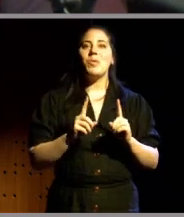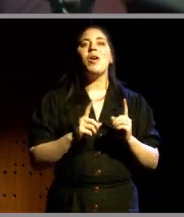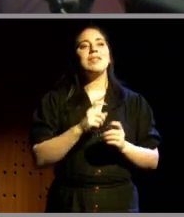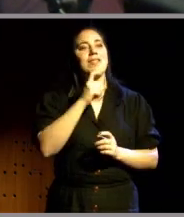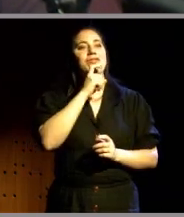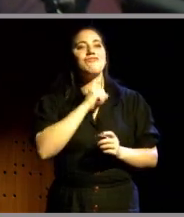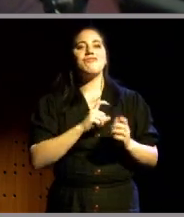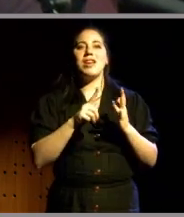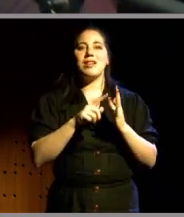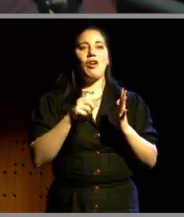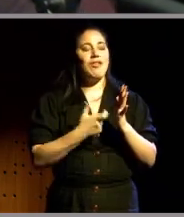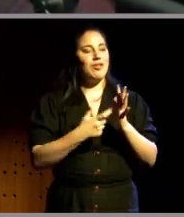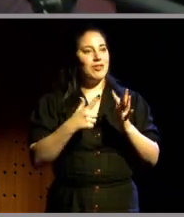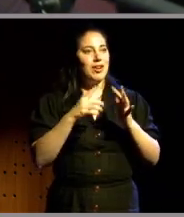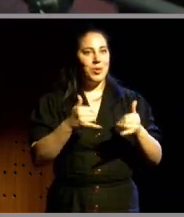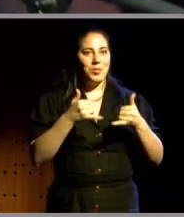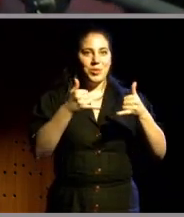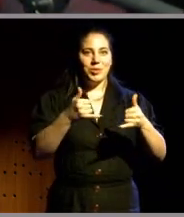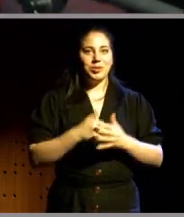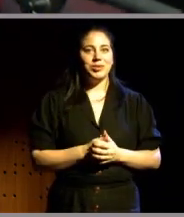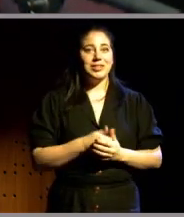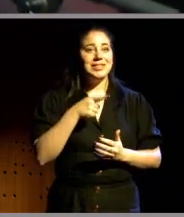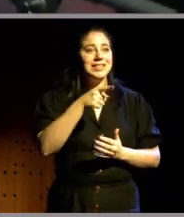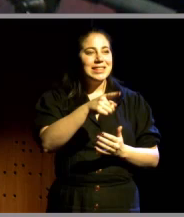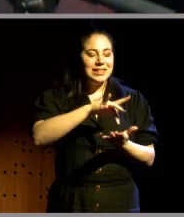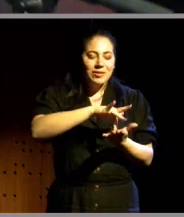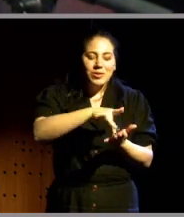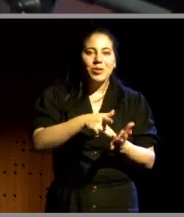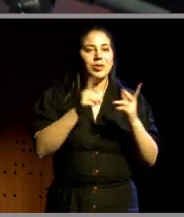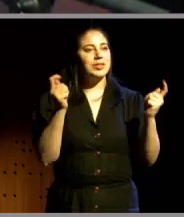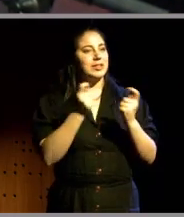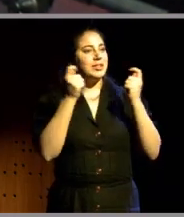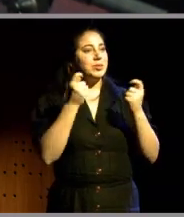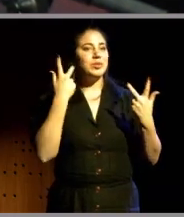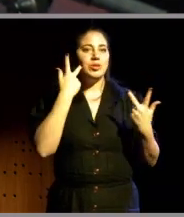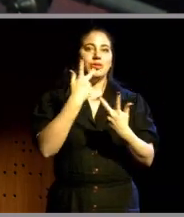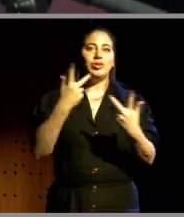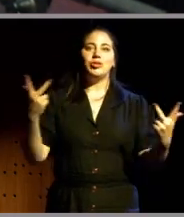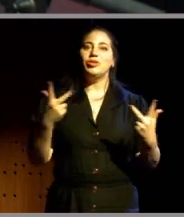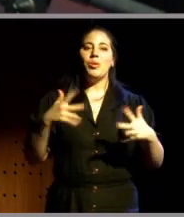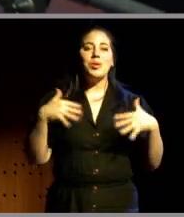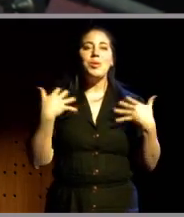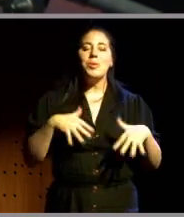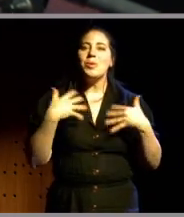These awards are a cornerstone of our ceremony, highlighting the impact of artists who have shaped our cultural